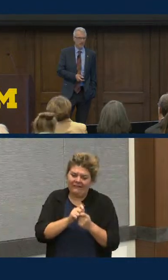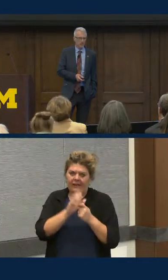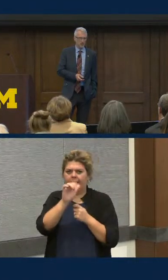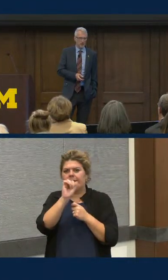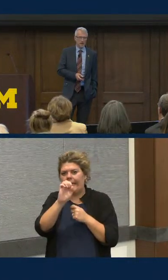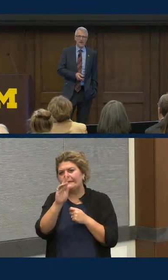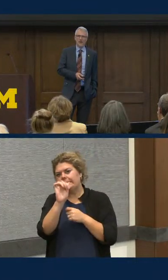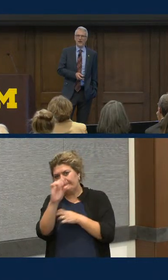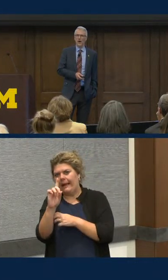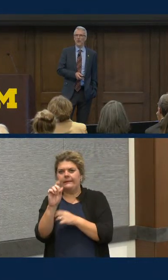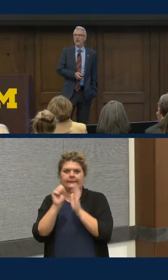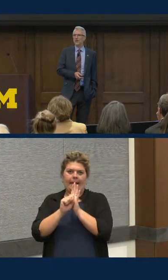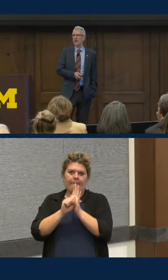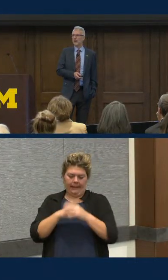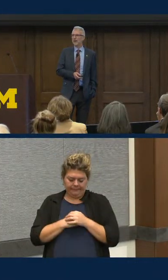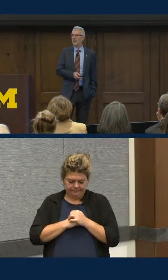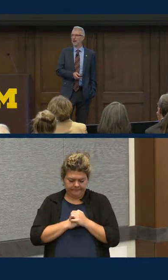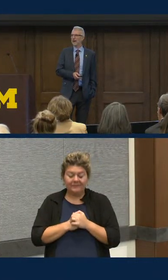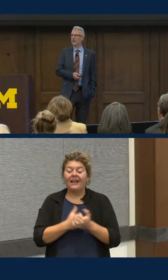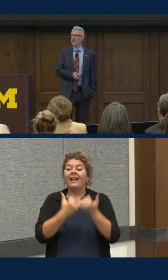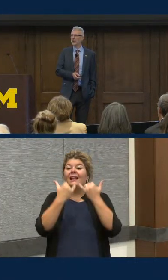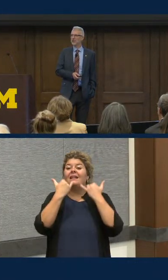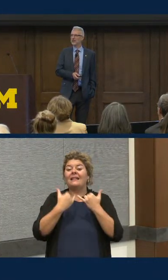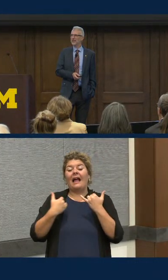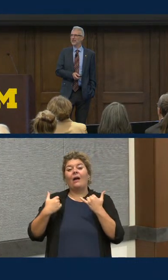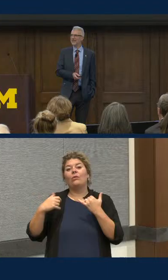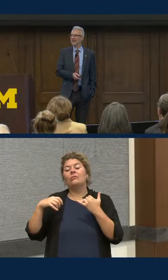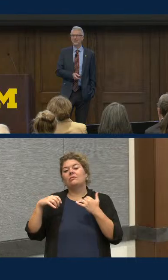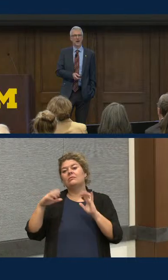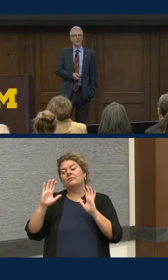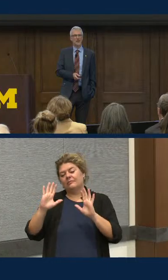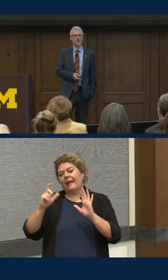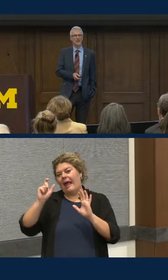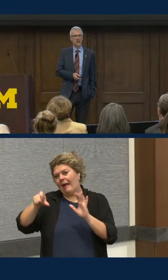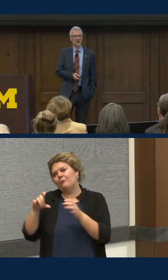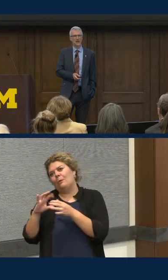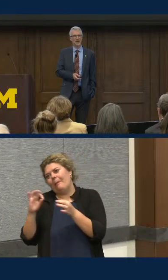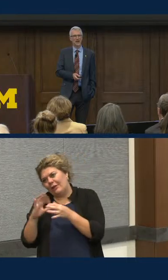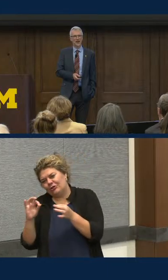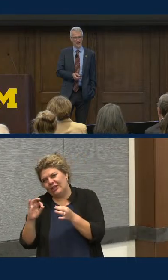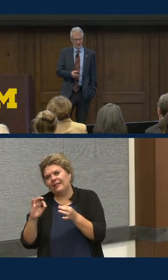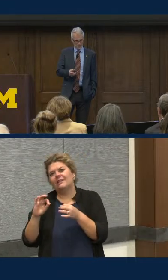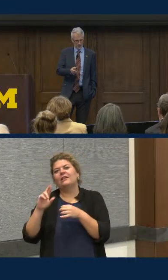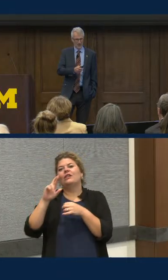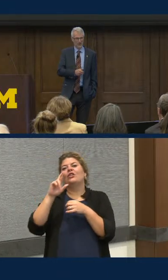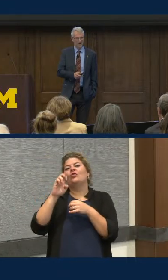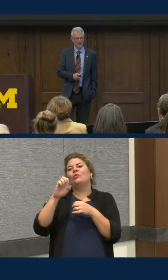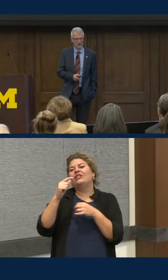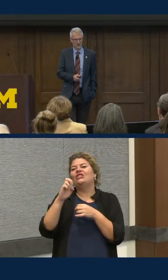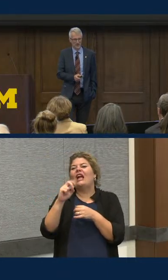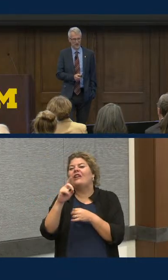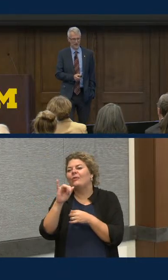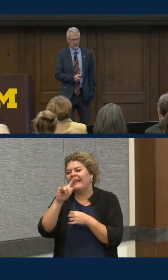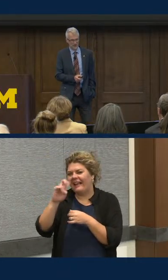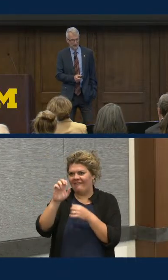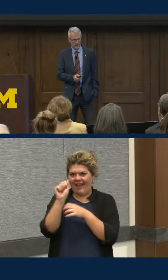patient and call it patient specific. No talk on AI would not be the same without